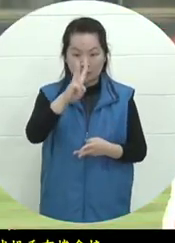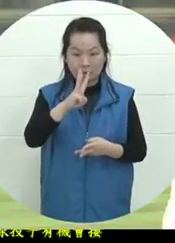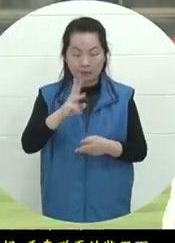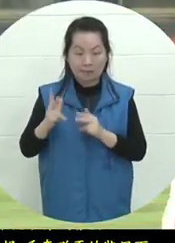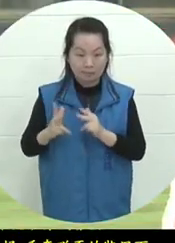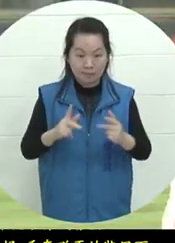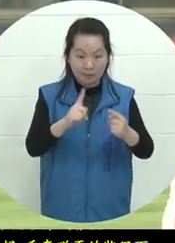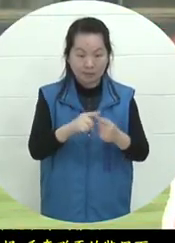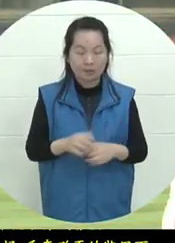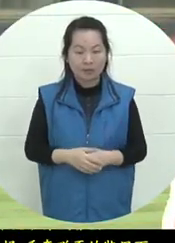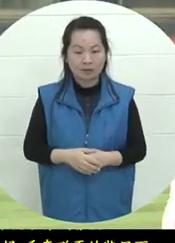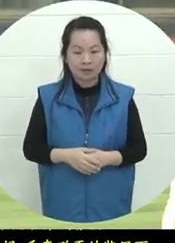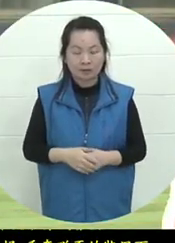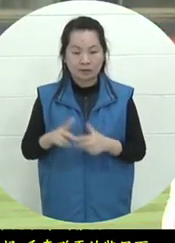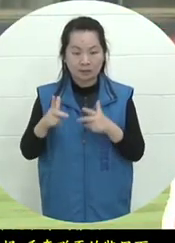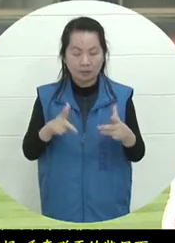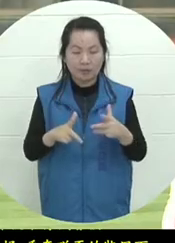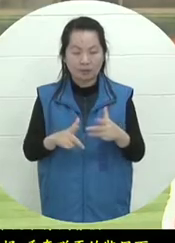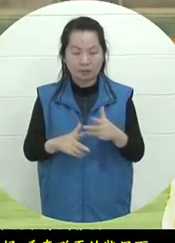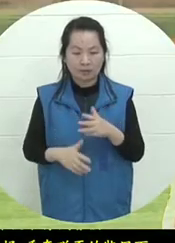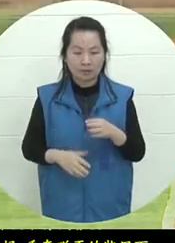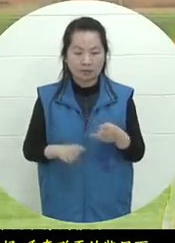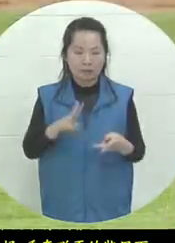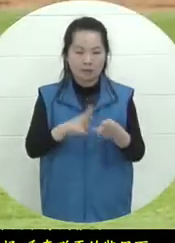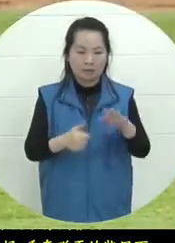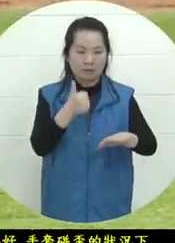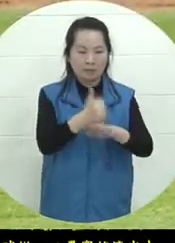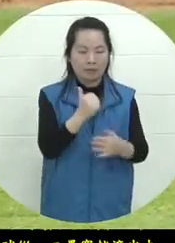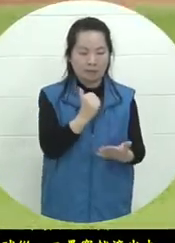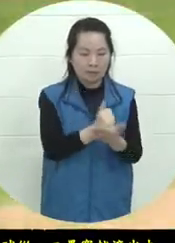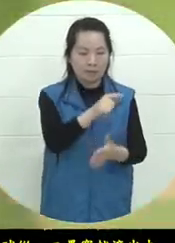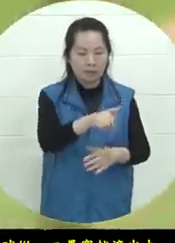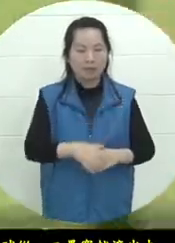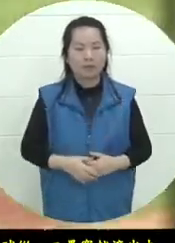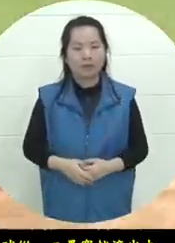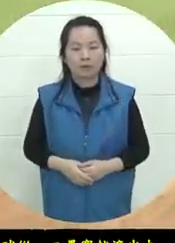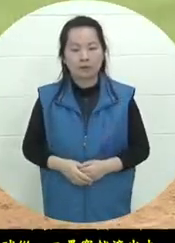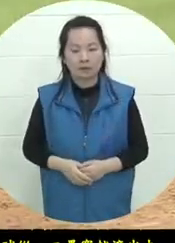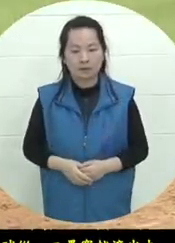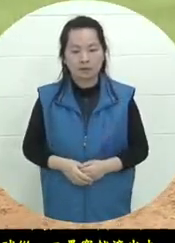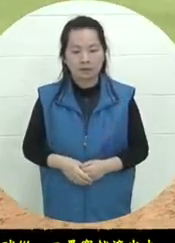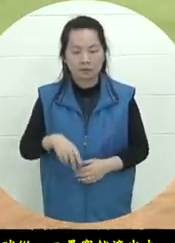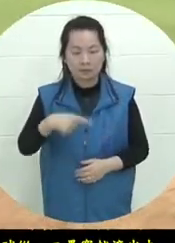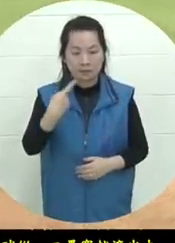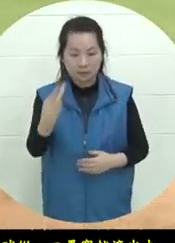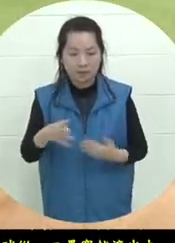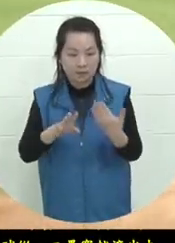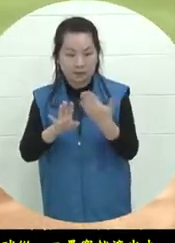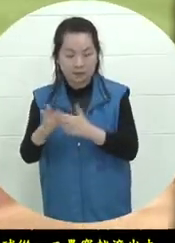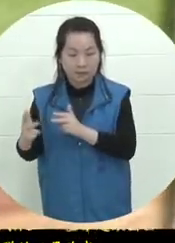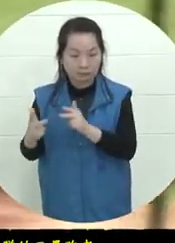came back first to score the lead, but the ball that stole the spotlight on second base had to be followed.